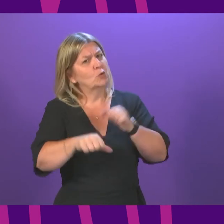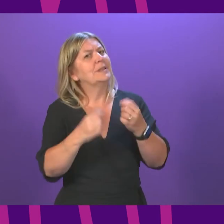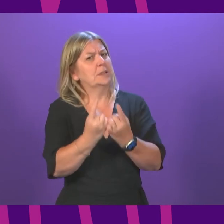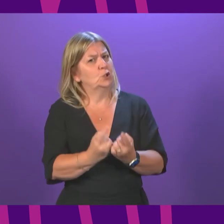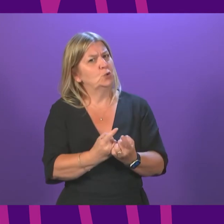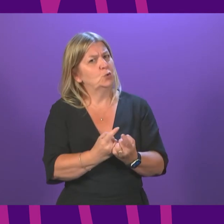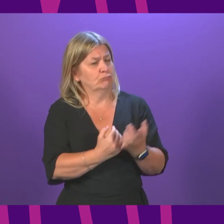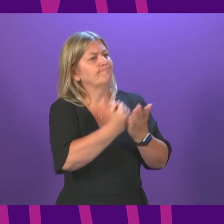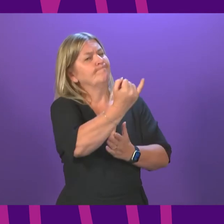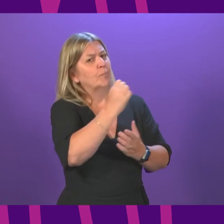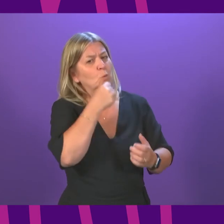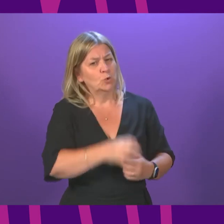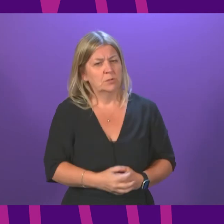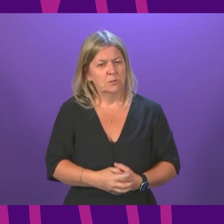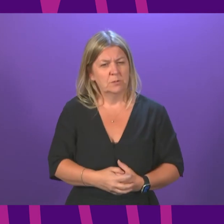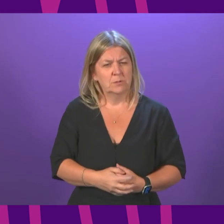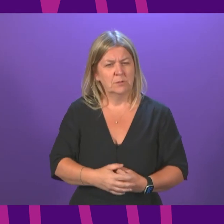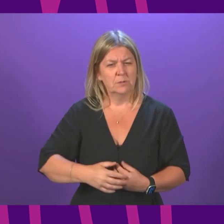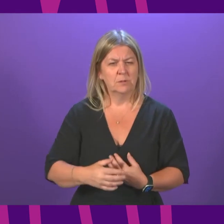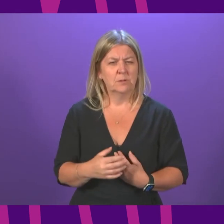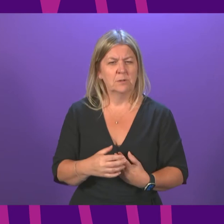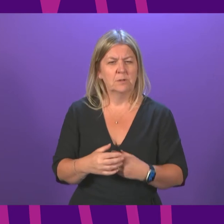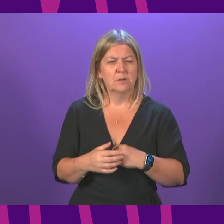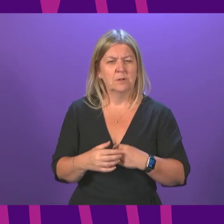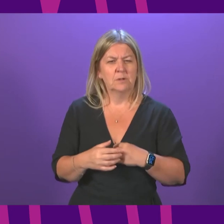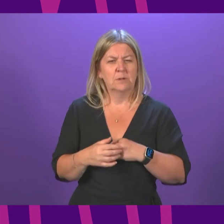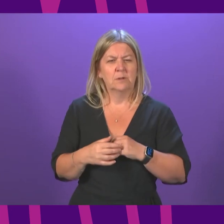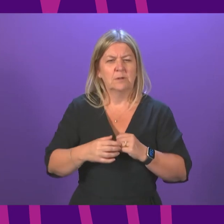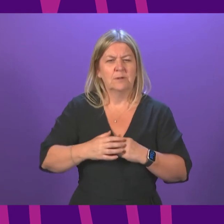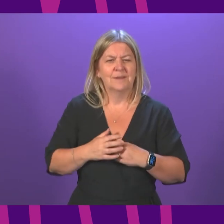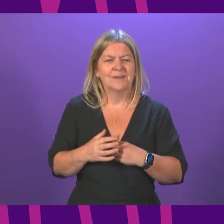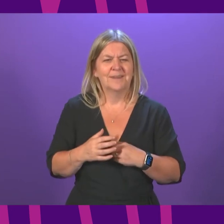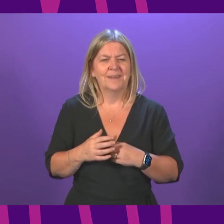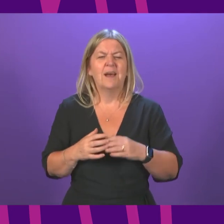I think that I am intervening—what am I doing? Oh yes, Mr Sweeney can intervene. I